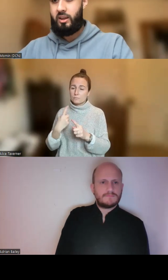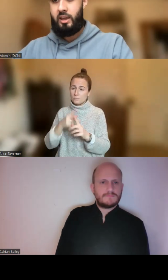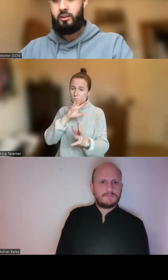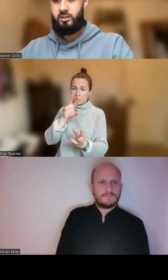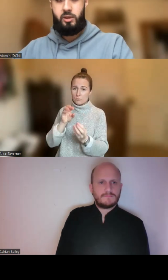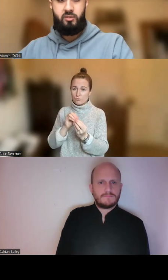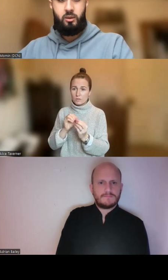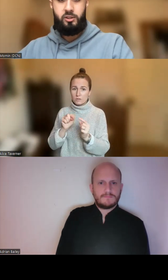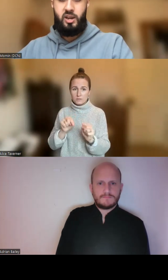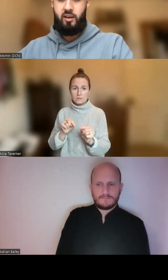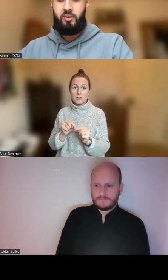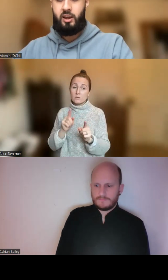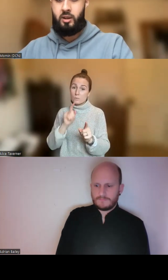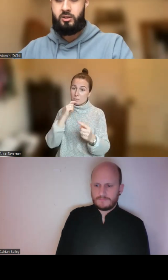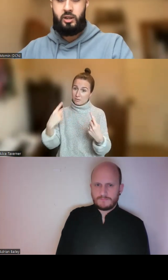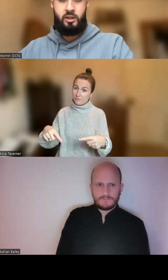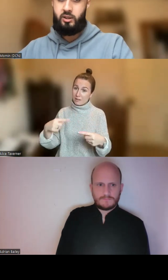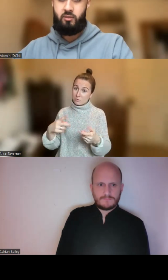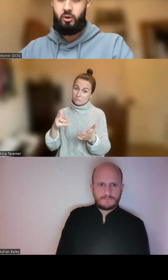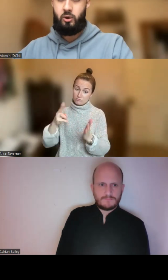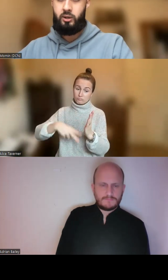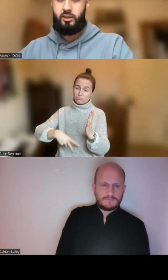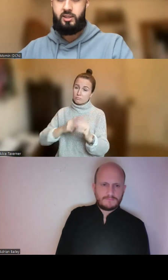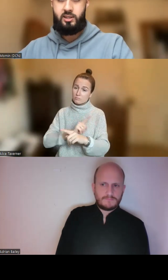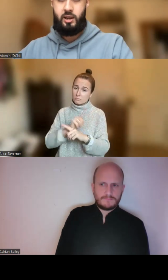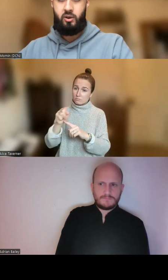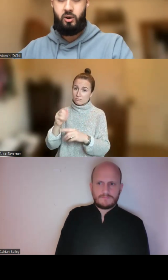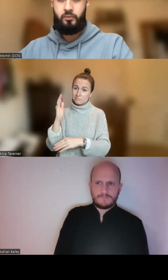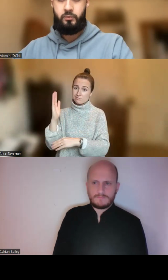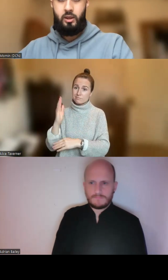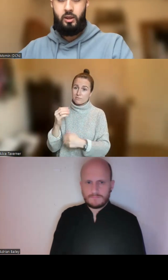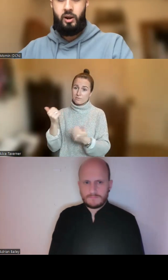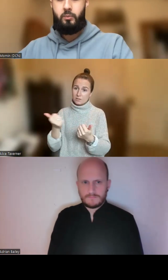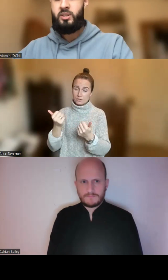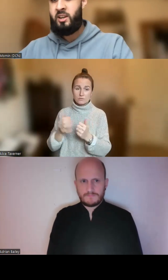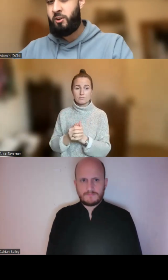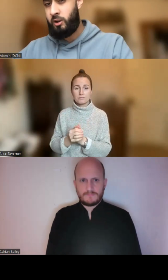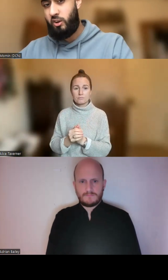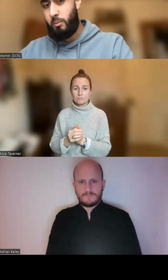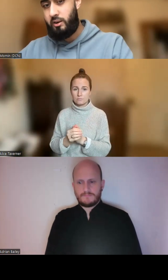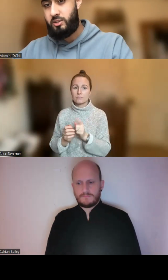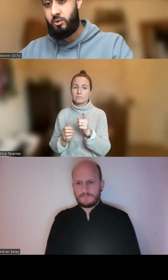again, this will be available to you after and you can have a look at all of these things later. Difficulty comparison,